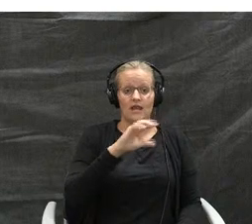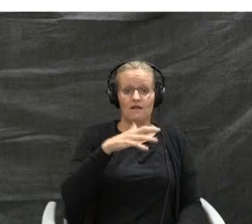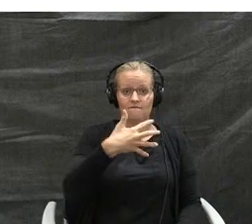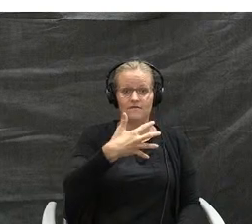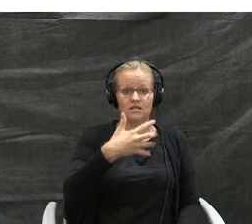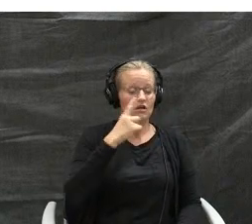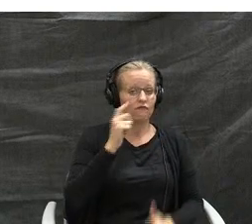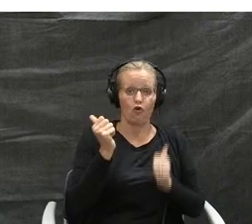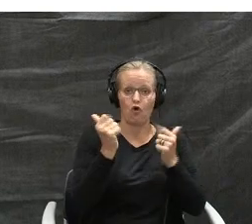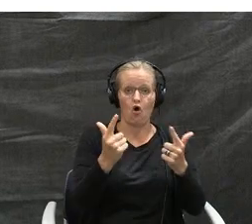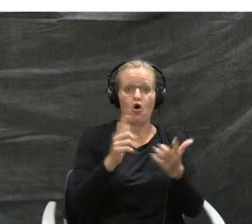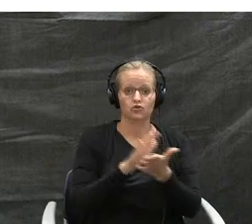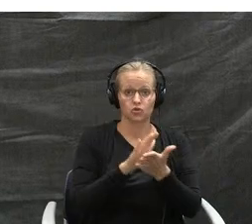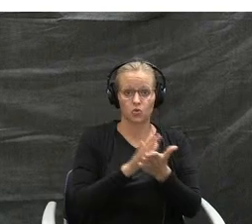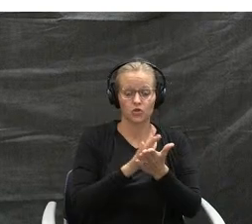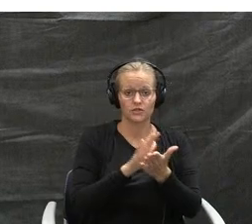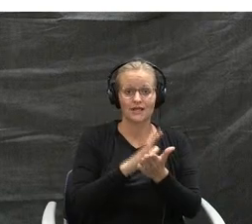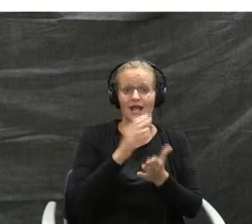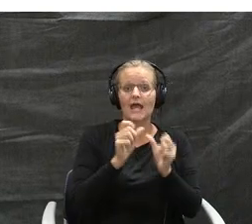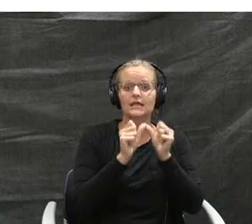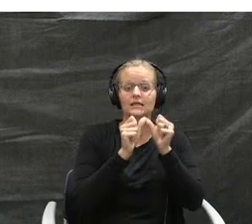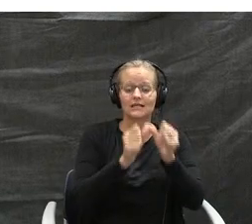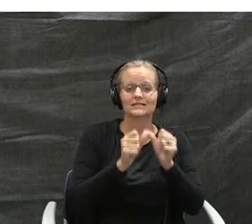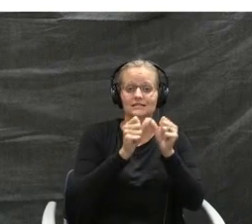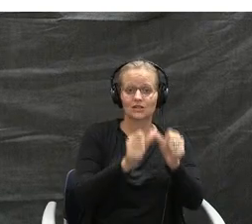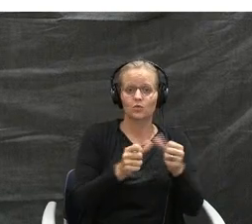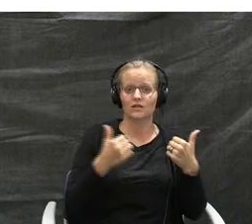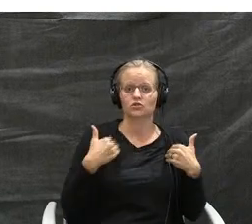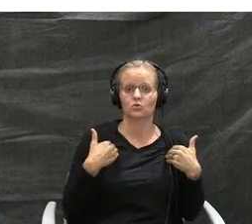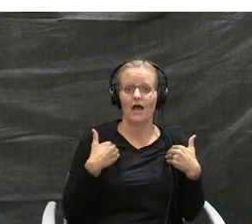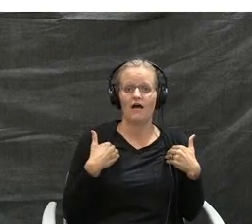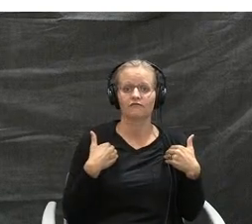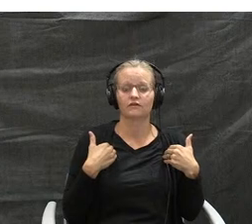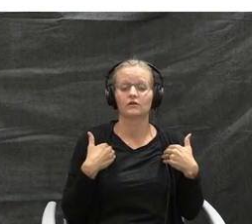have grades K through three at Deephaven and Excelsior. So